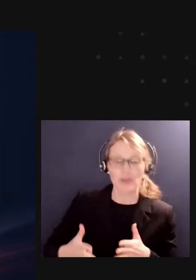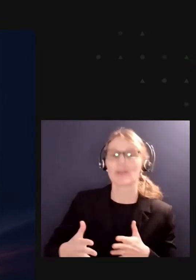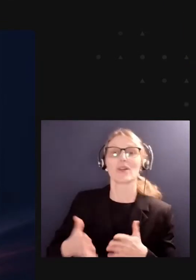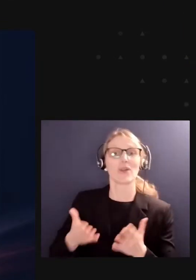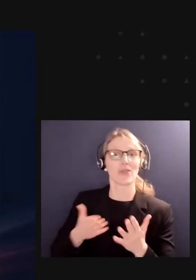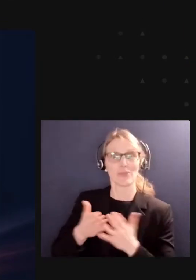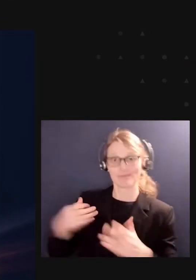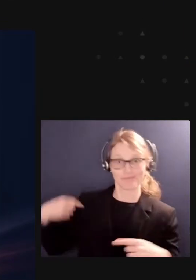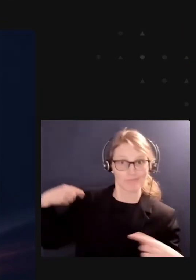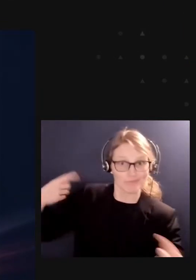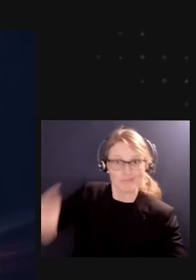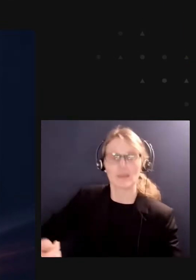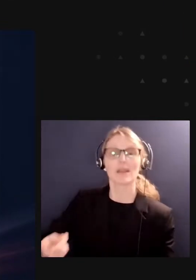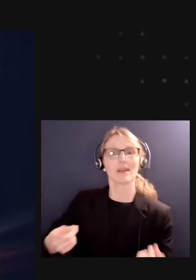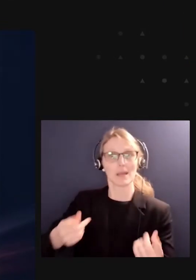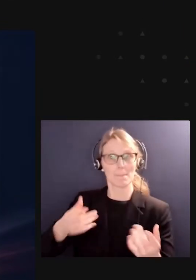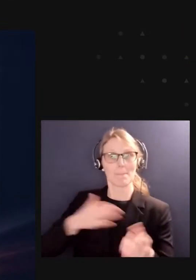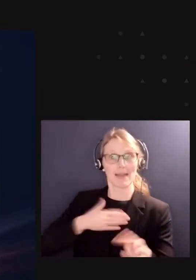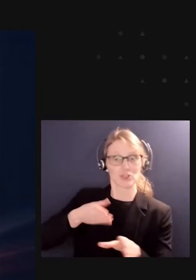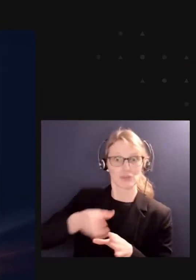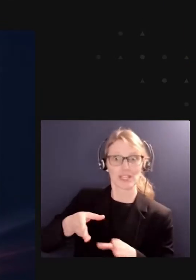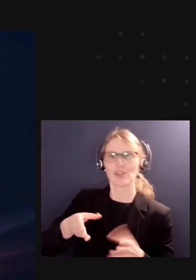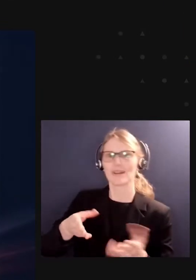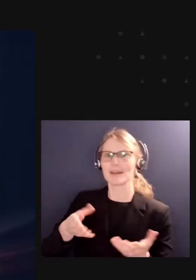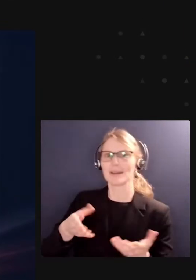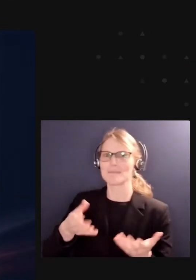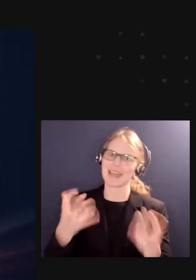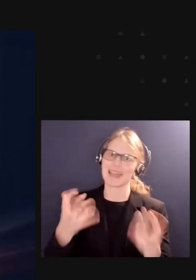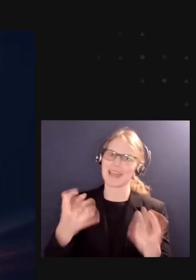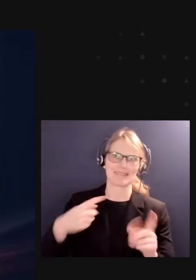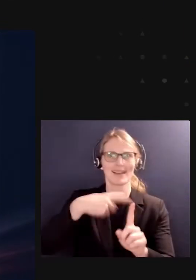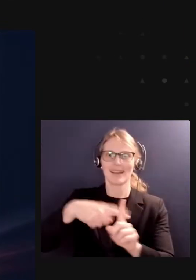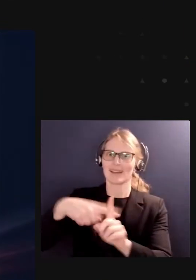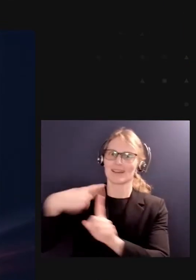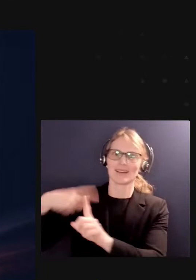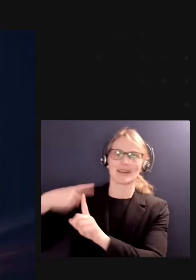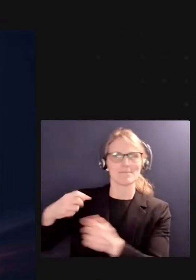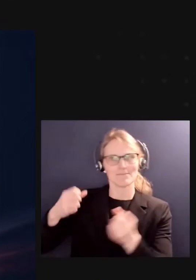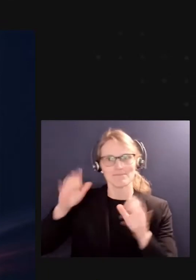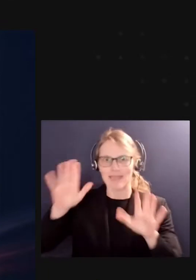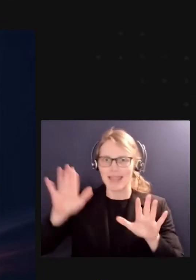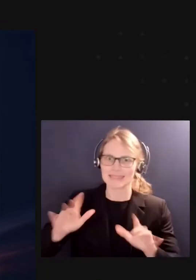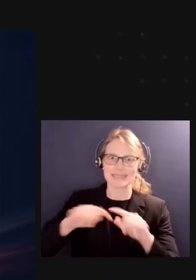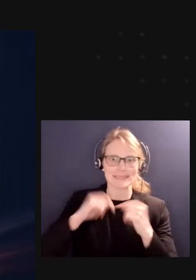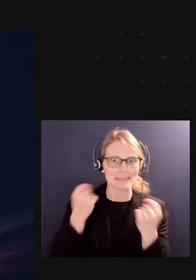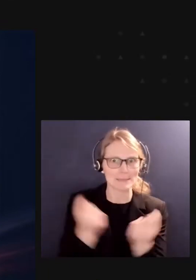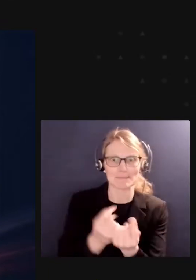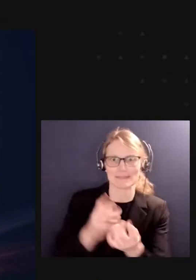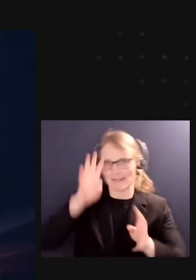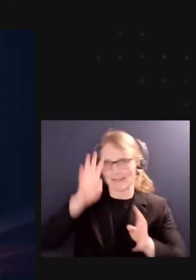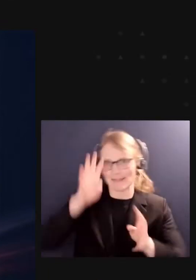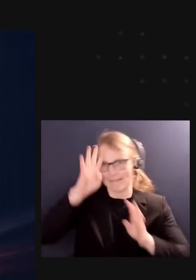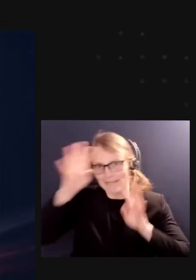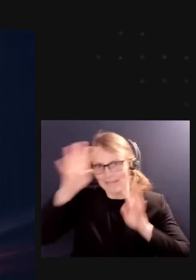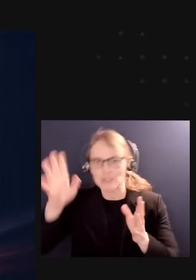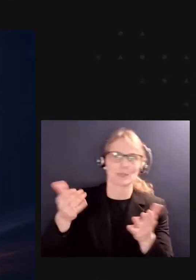working with amazing teams to innovate and bring new experiences to gamers. At Xbox Studios,